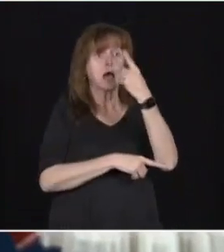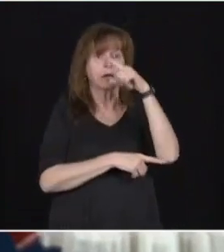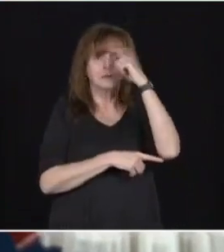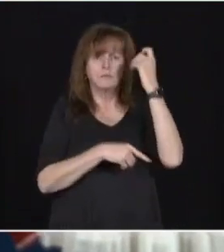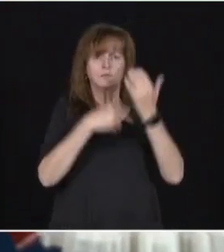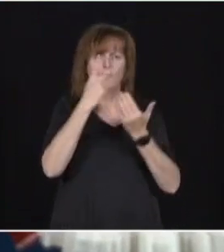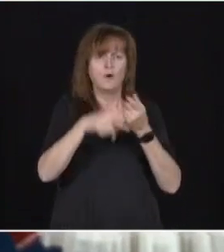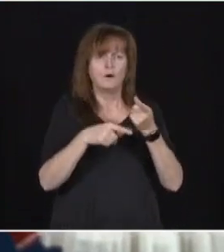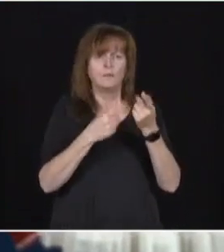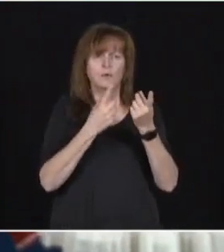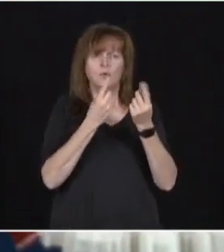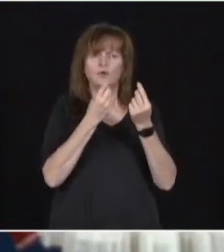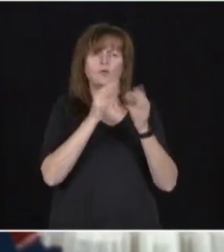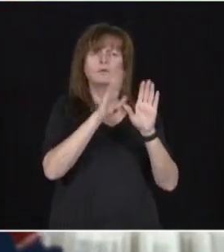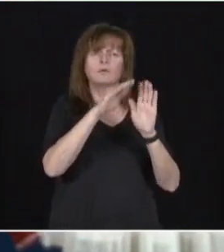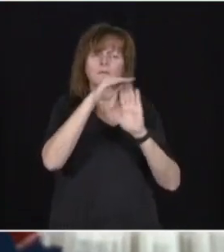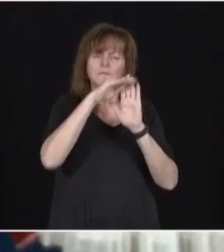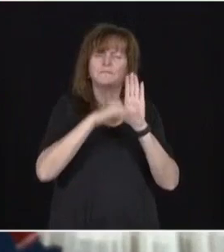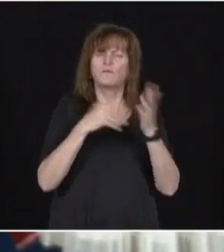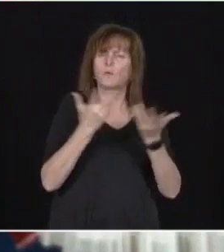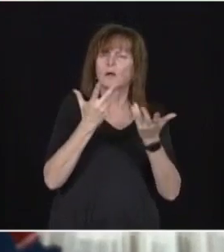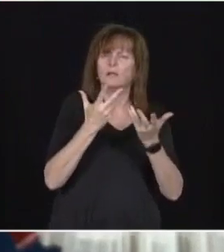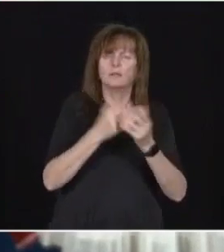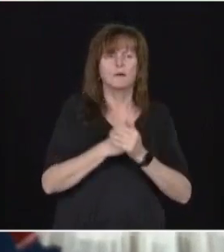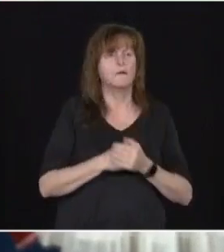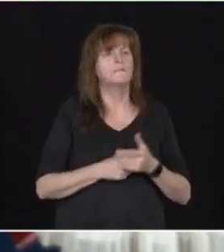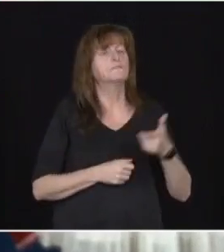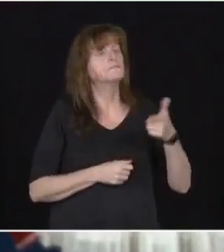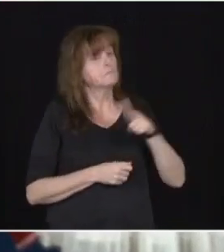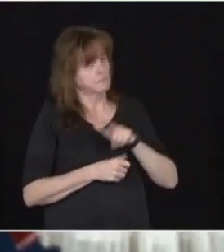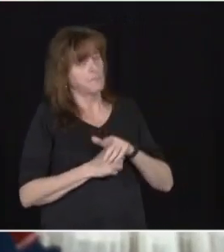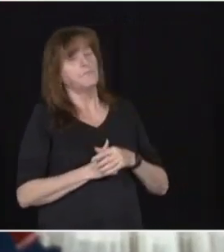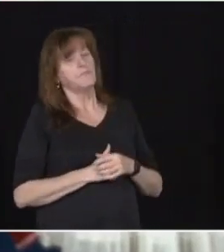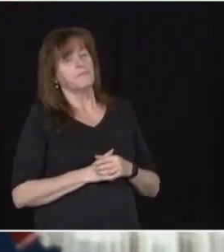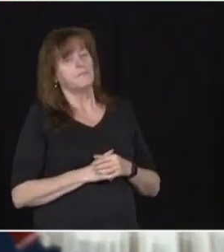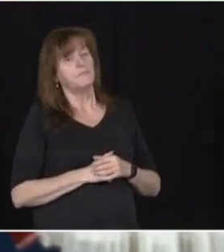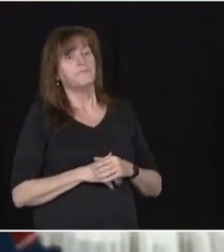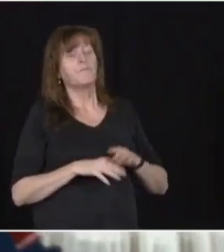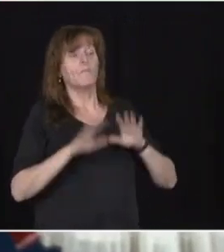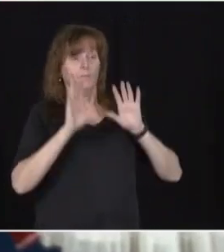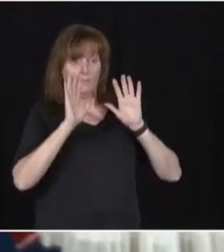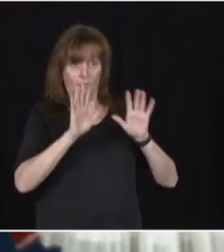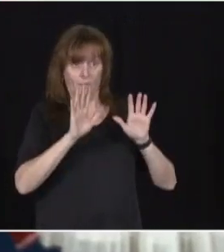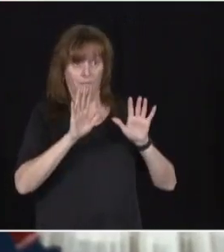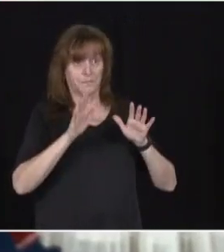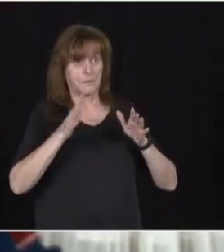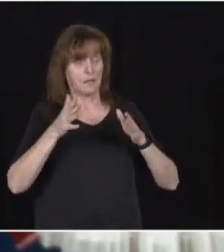that could run in the summer? With respect to day camps, the decision point to reopen them would be made